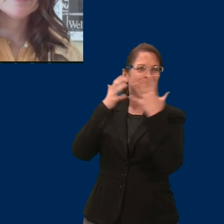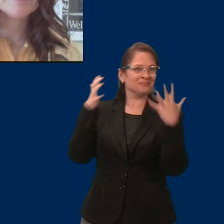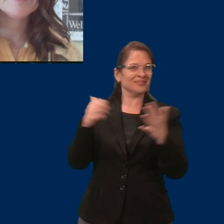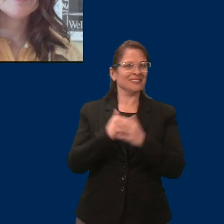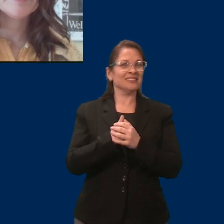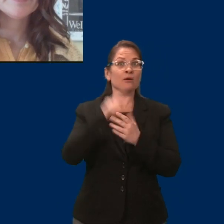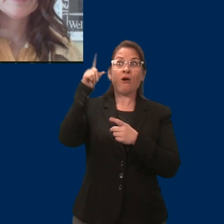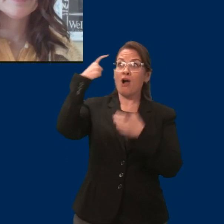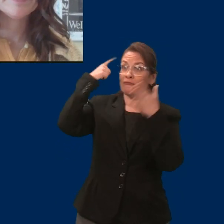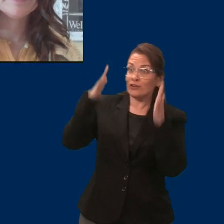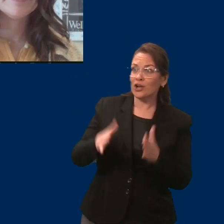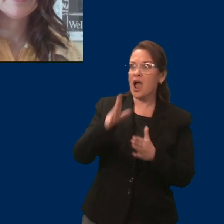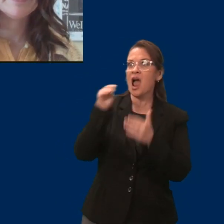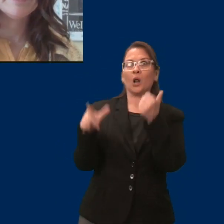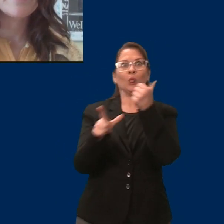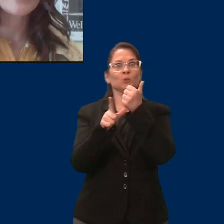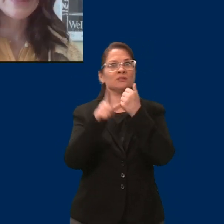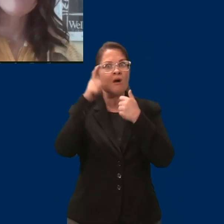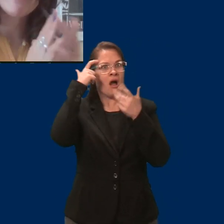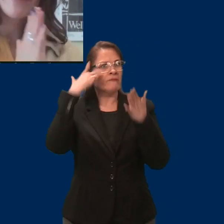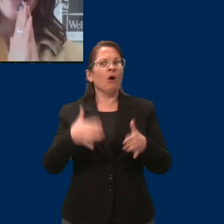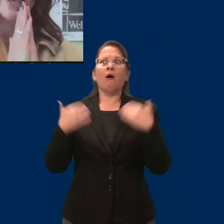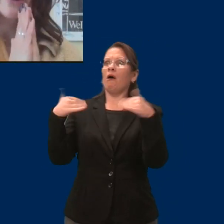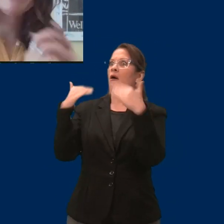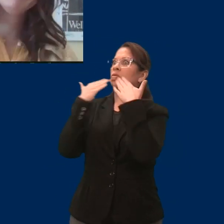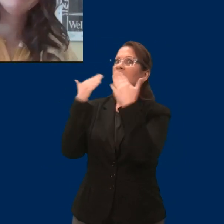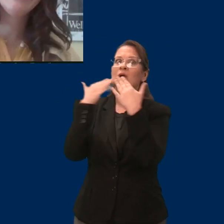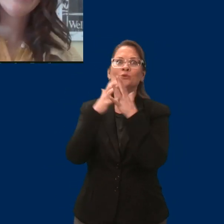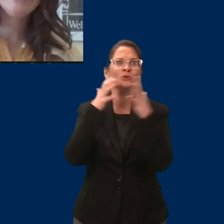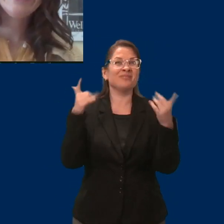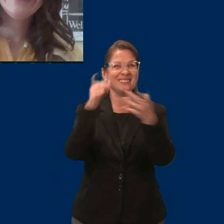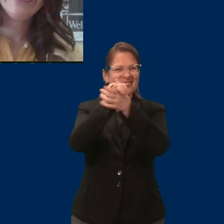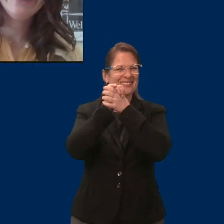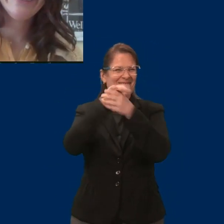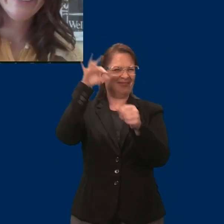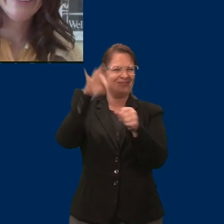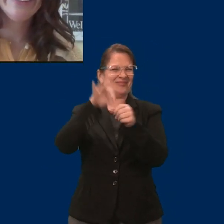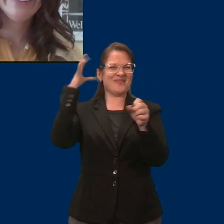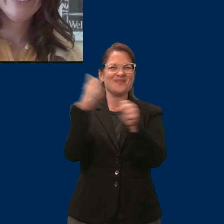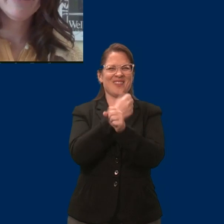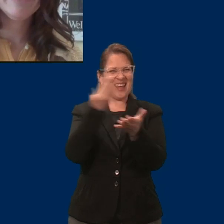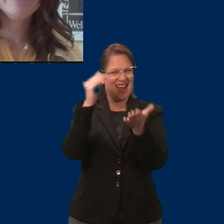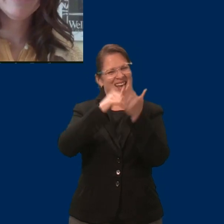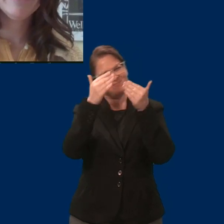And congratulations on your re-election. We look forward to working with you all more in the next four